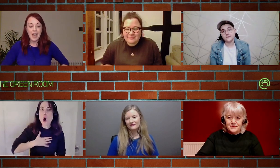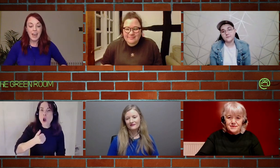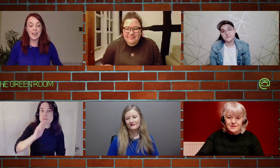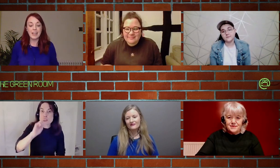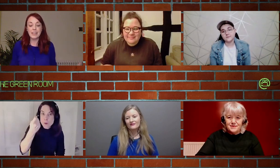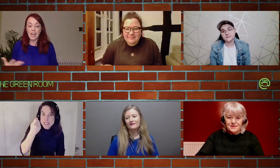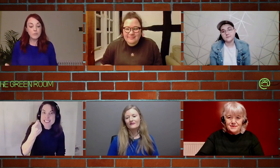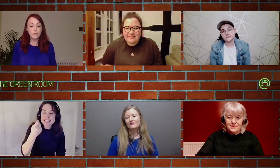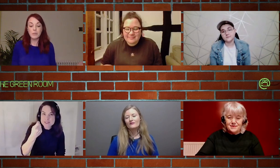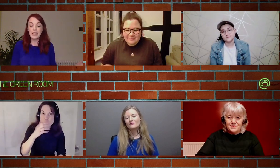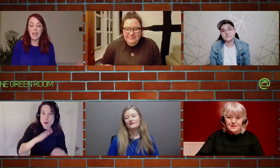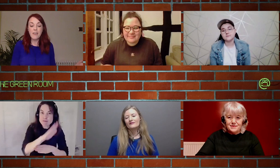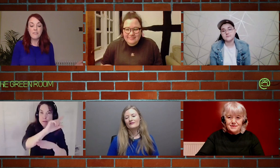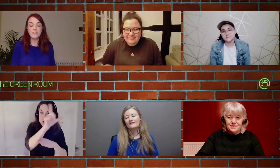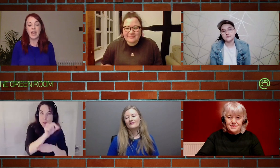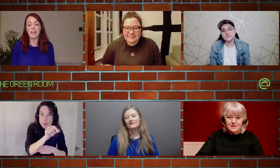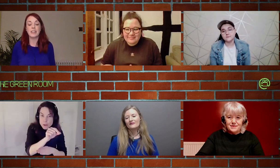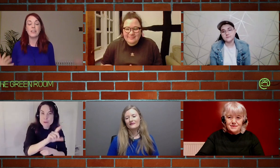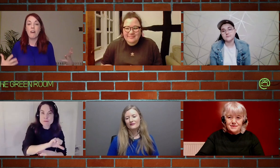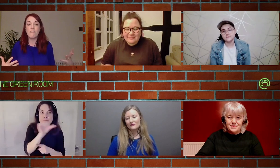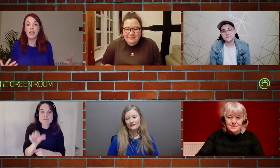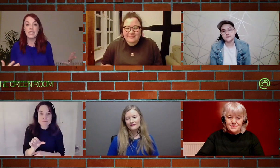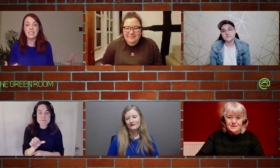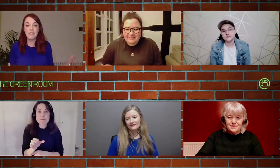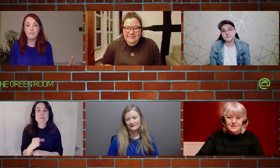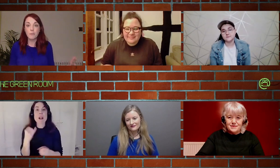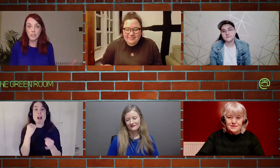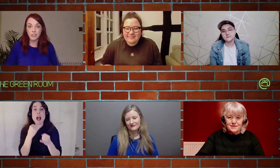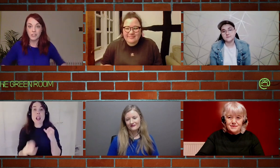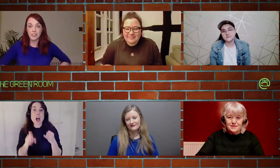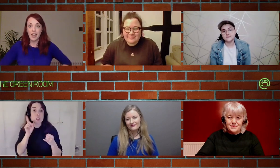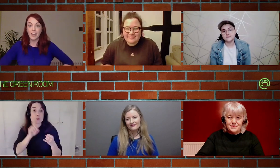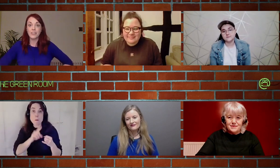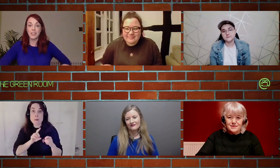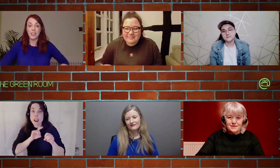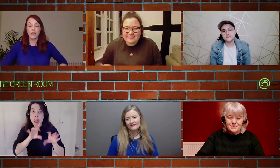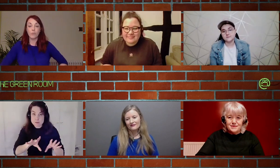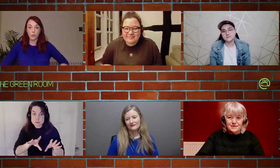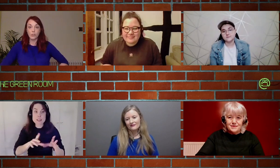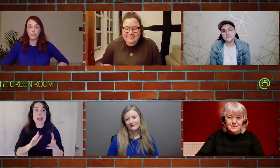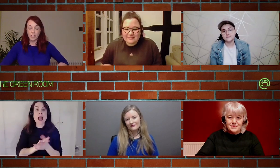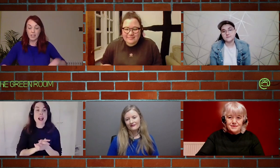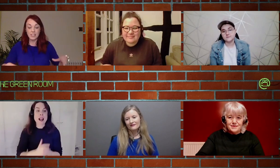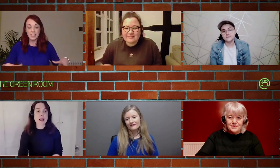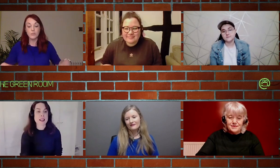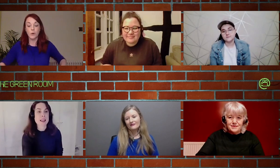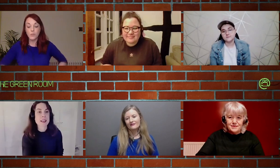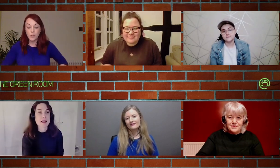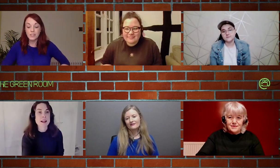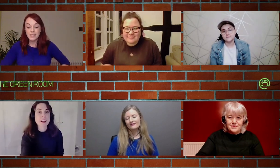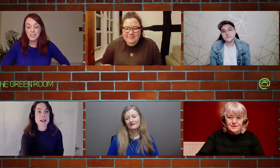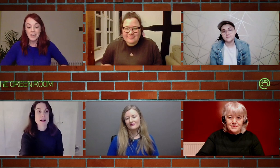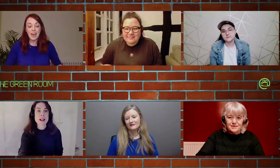Last Woman Left and Love and Information at the Royal Conservatoire of Scotland.